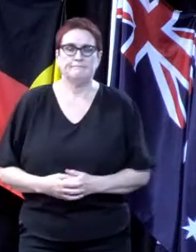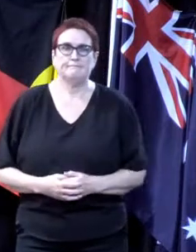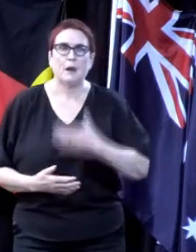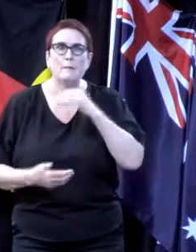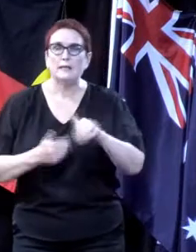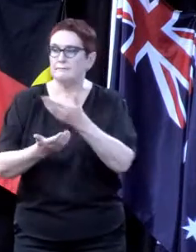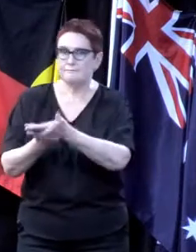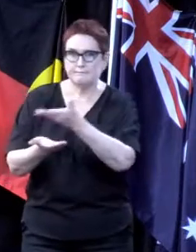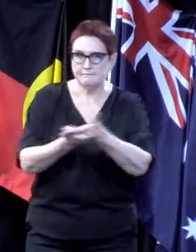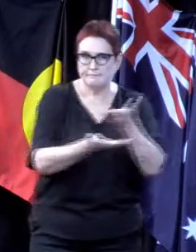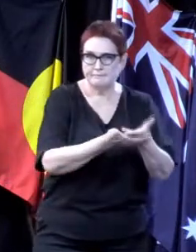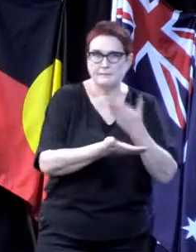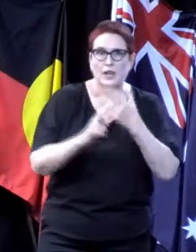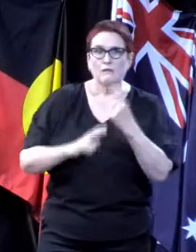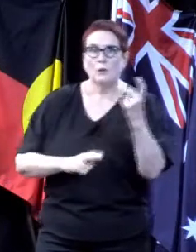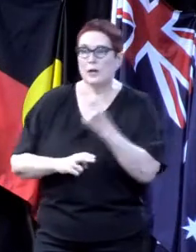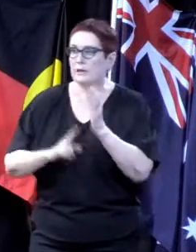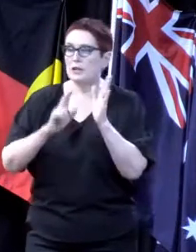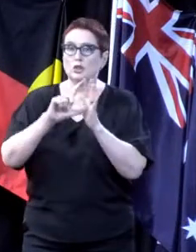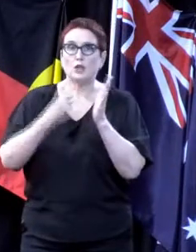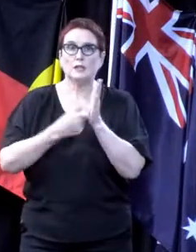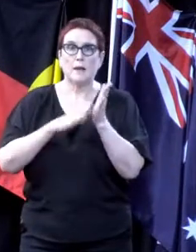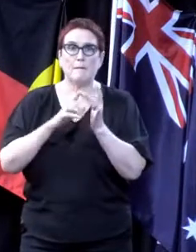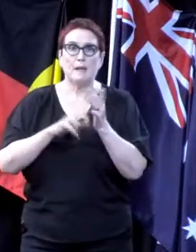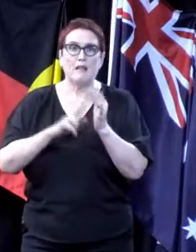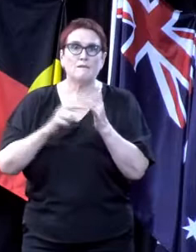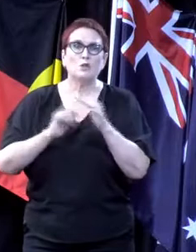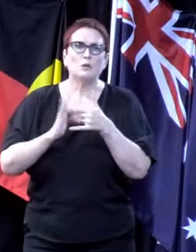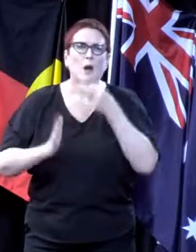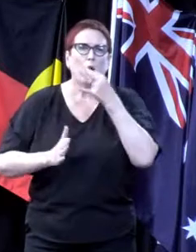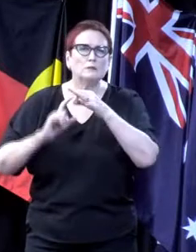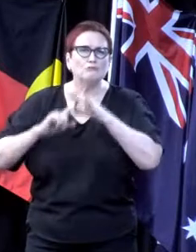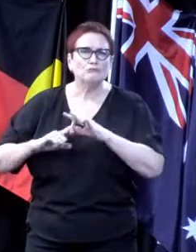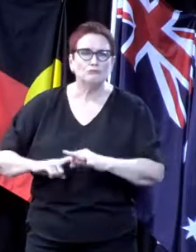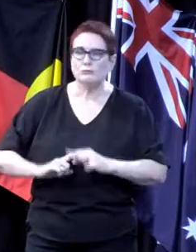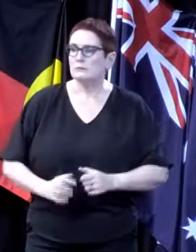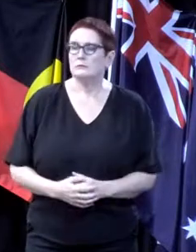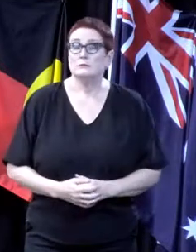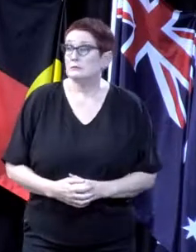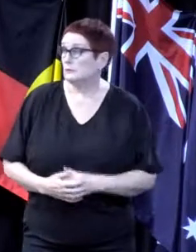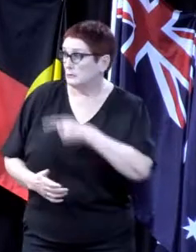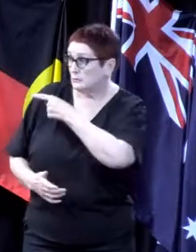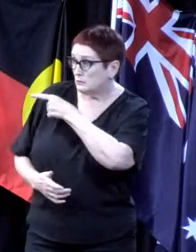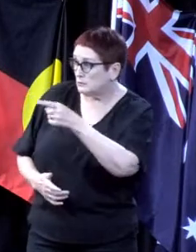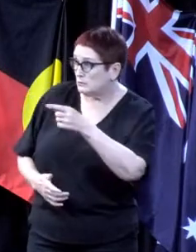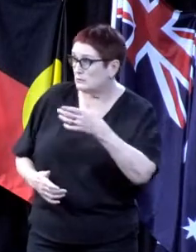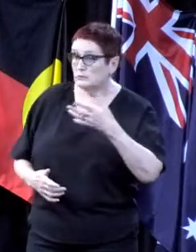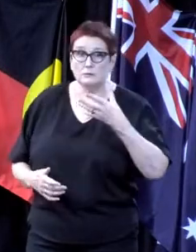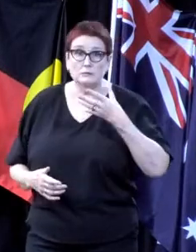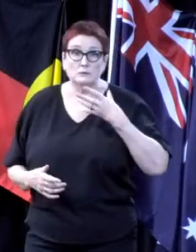And thank you, again, for your attendance. Dr. Mellifont will now ask you some questions. If, at any time, you - anyone feels the need to have a break,